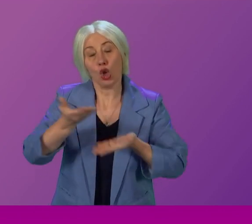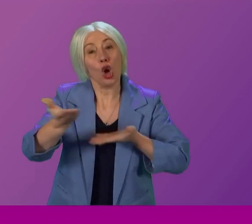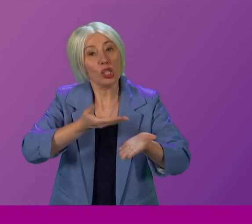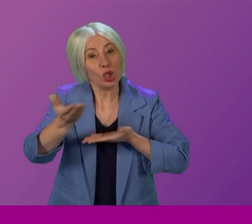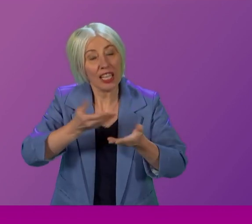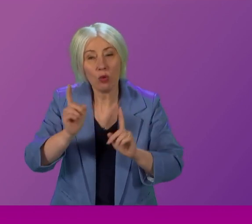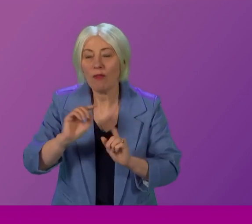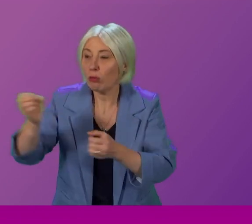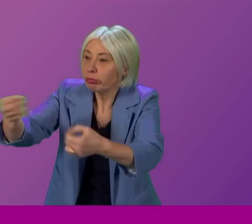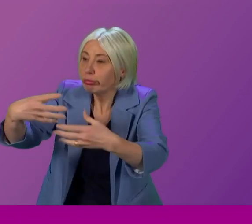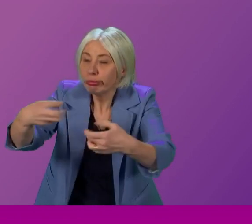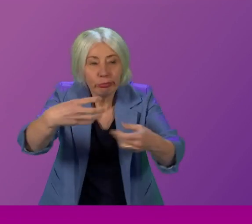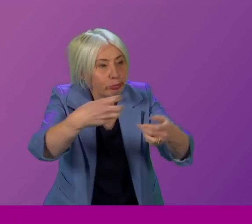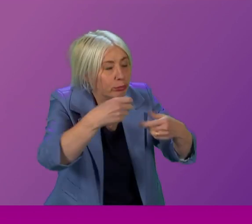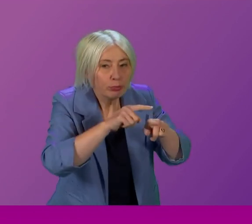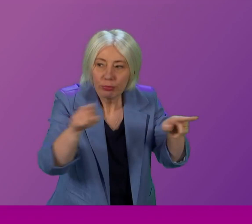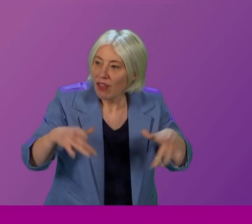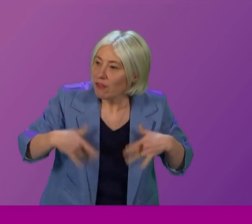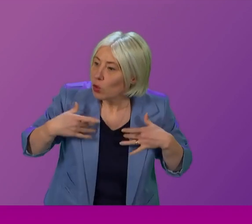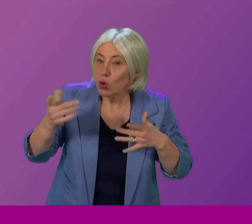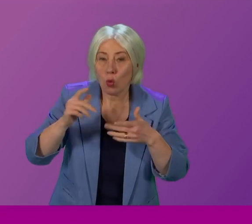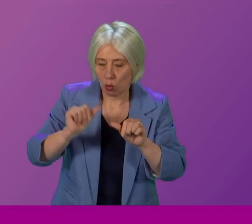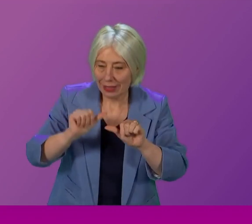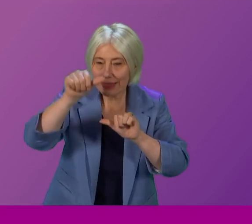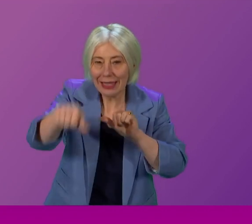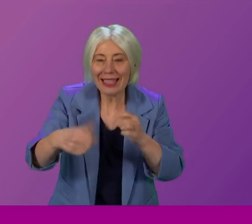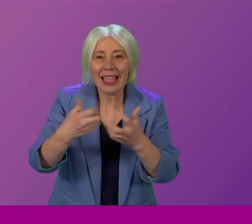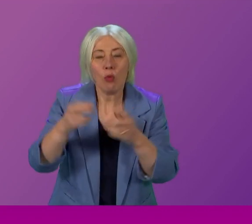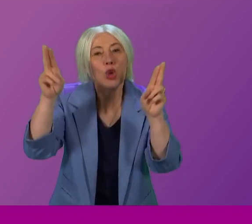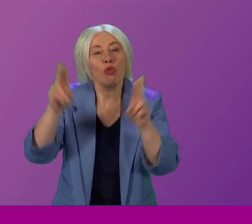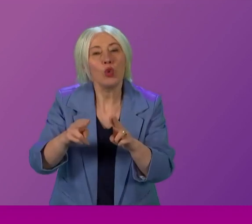a range of views on the most appropriate next steps in reducing alcohol-related harm, which